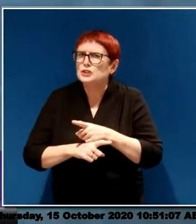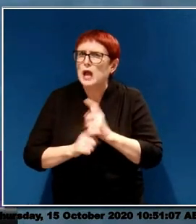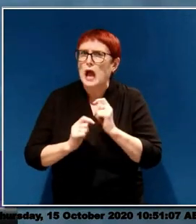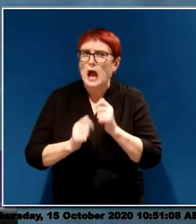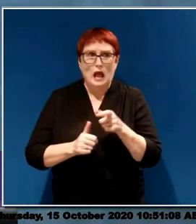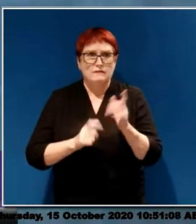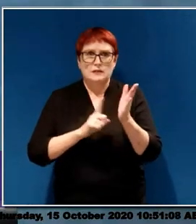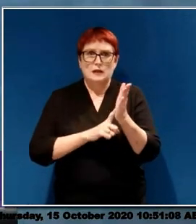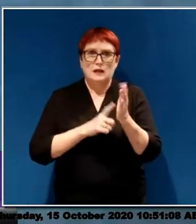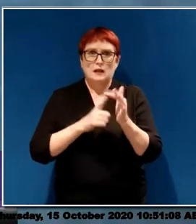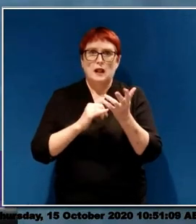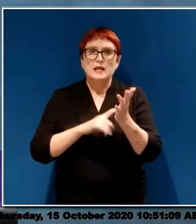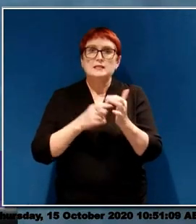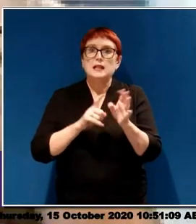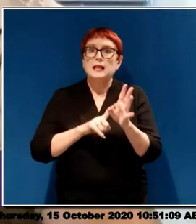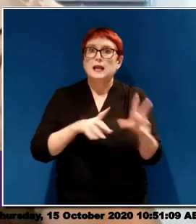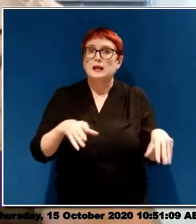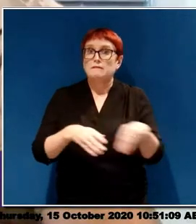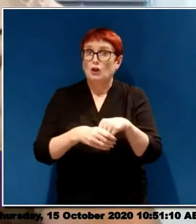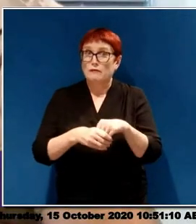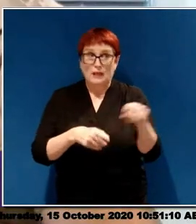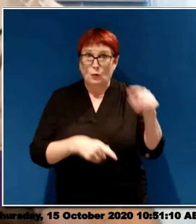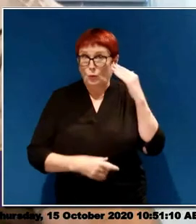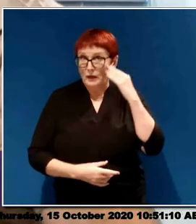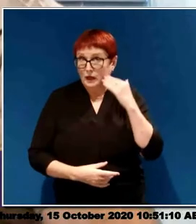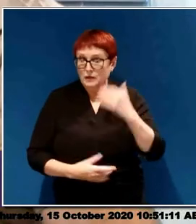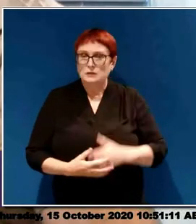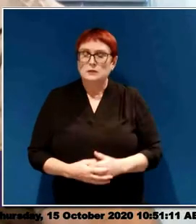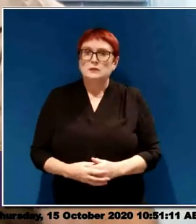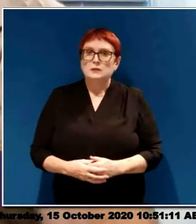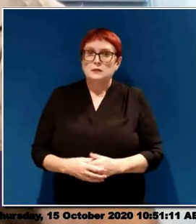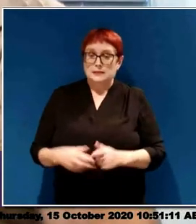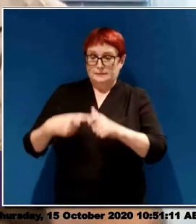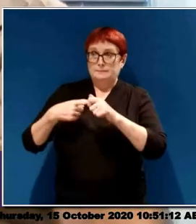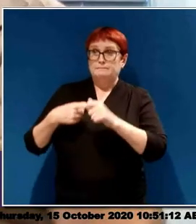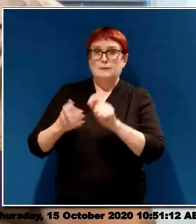So they introduced an individual education plan for Jack.